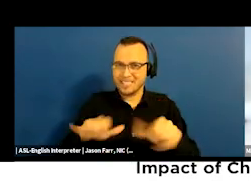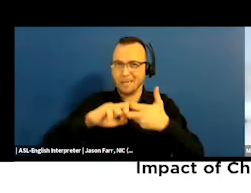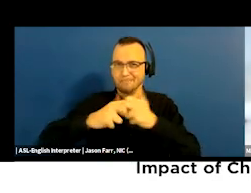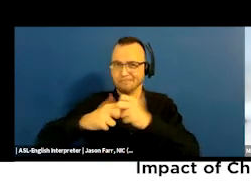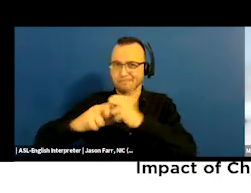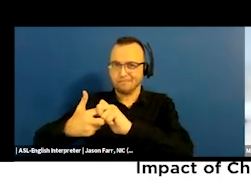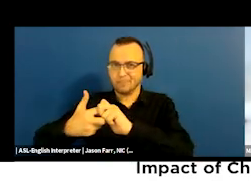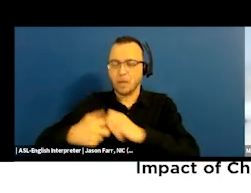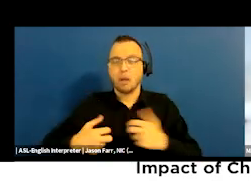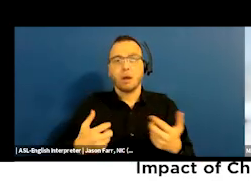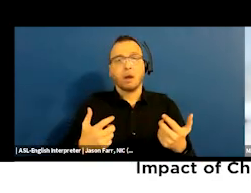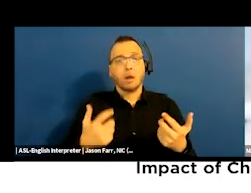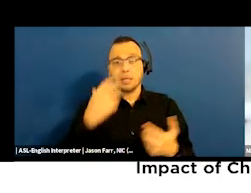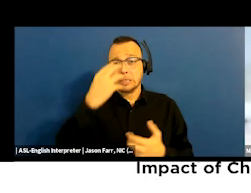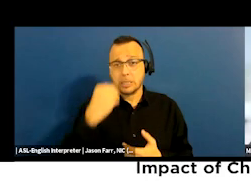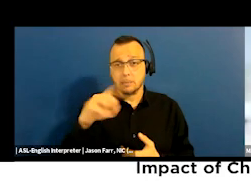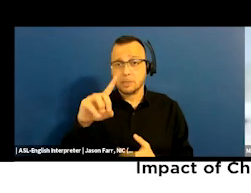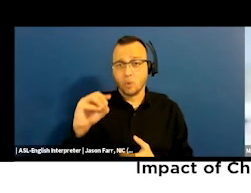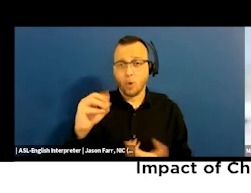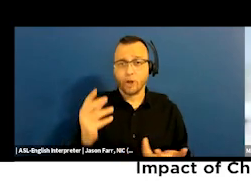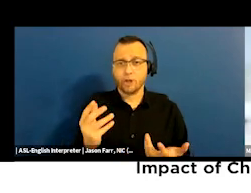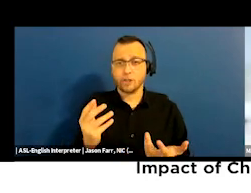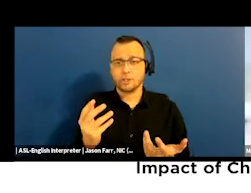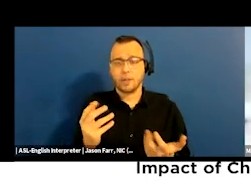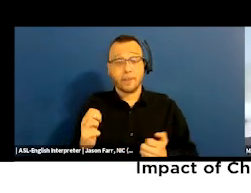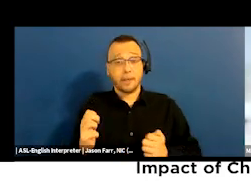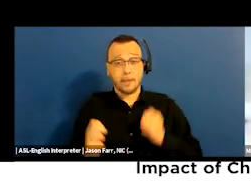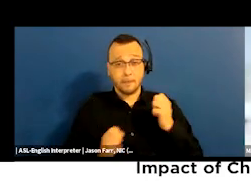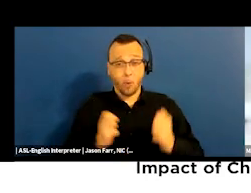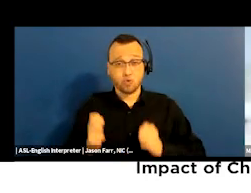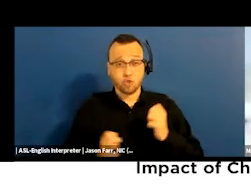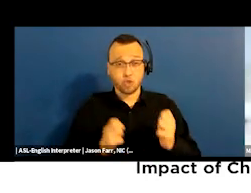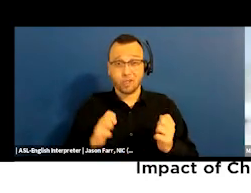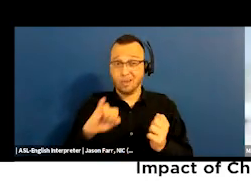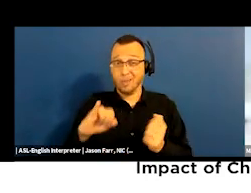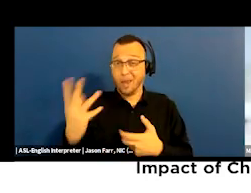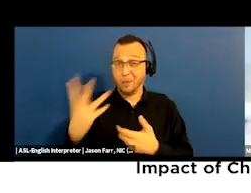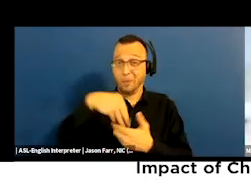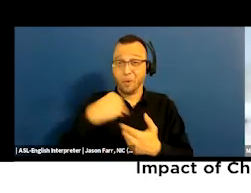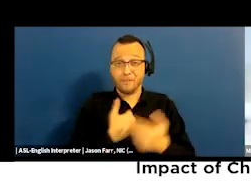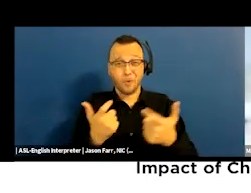Often, individuals who are experiencing housing insecurity are also experiencing food insecurity.